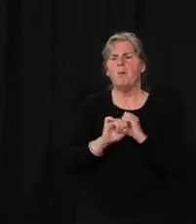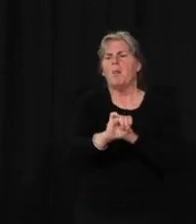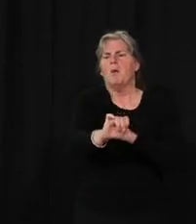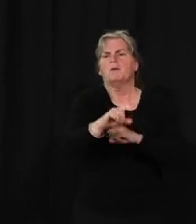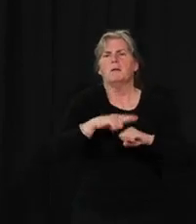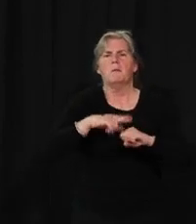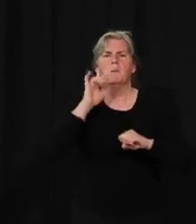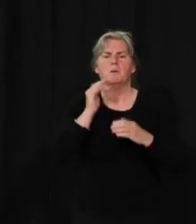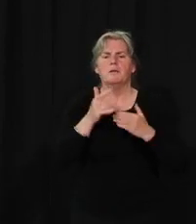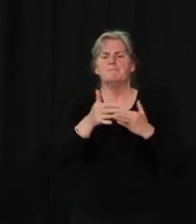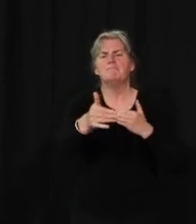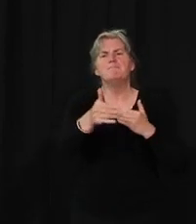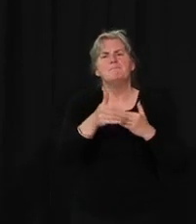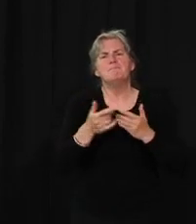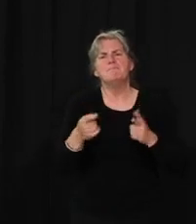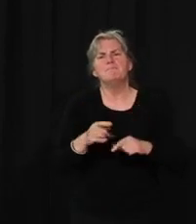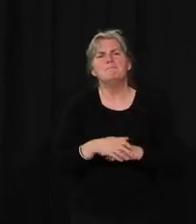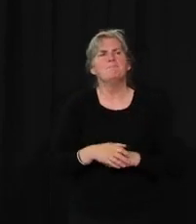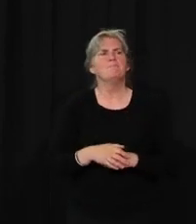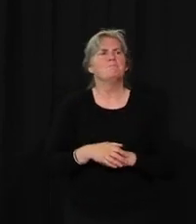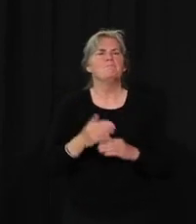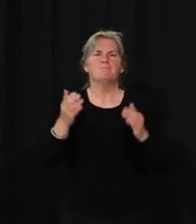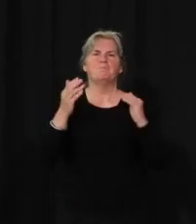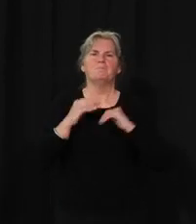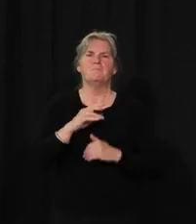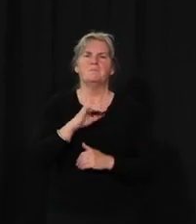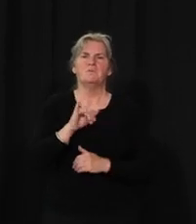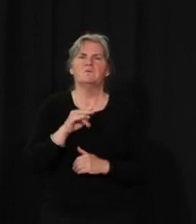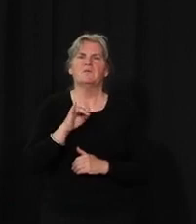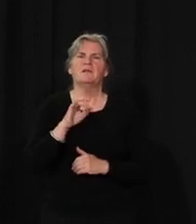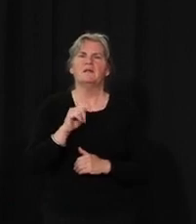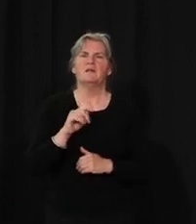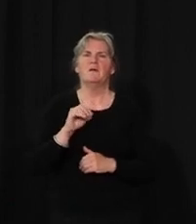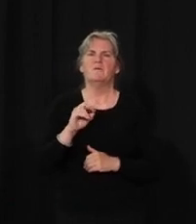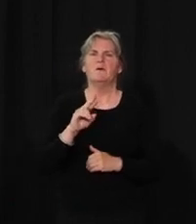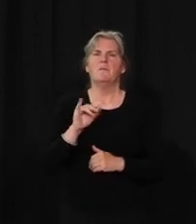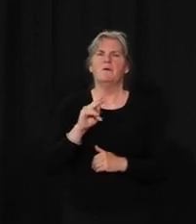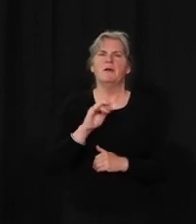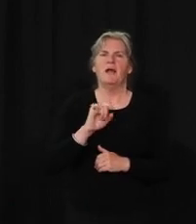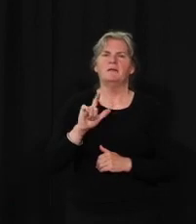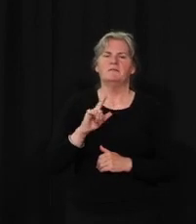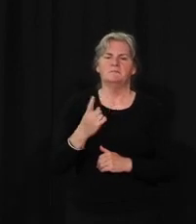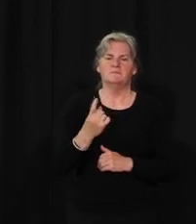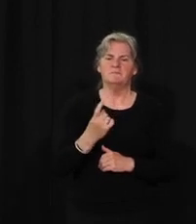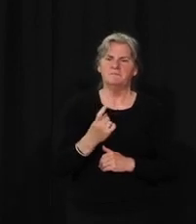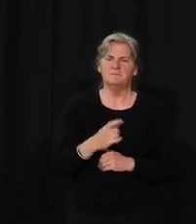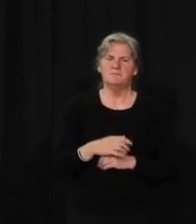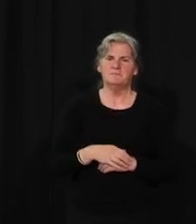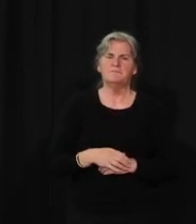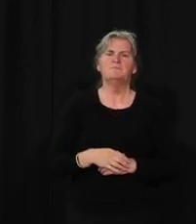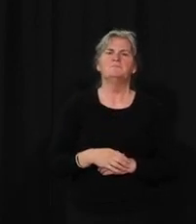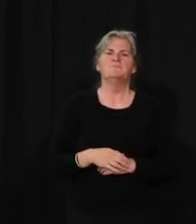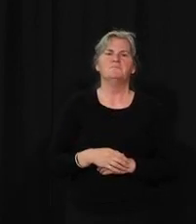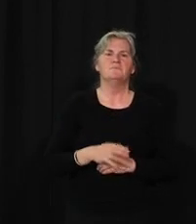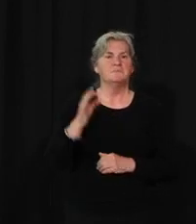Pat: Thank you. Now to Julian, L'Aurore boréale. Reporter: